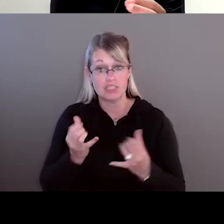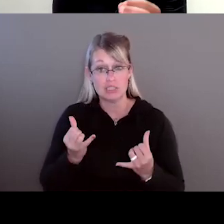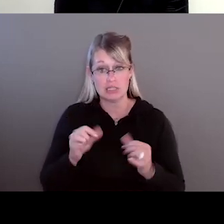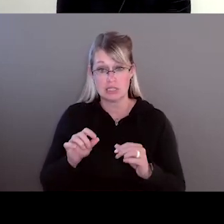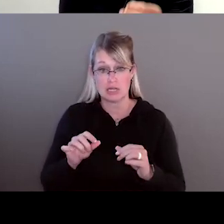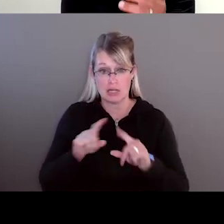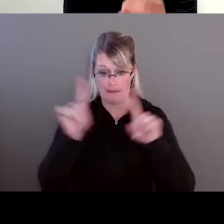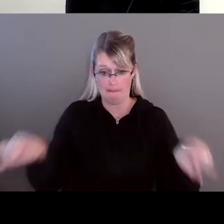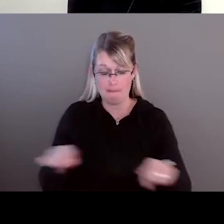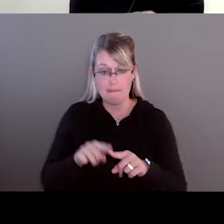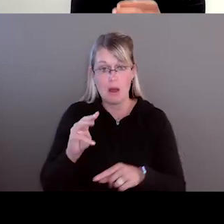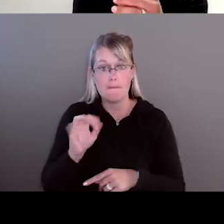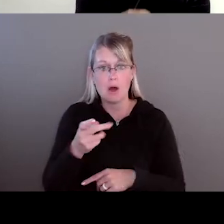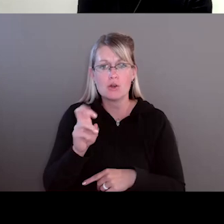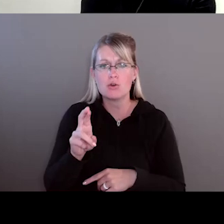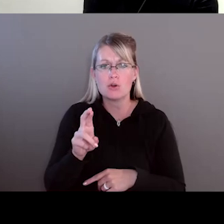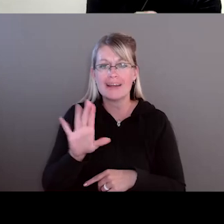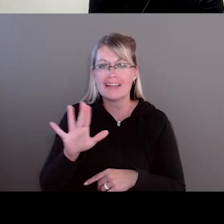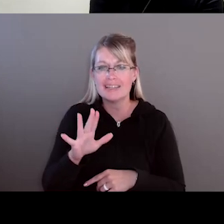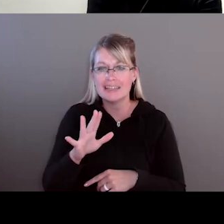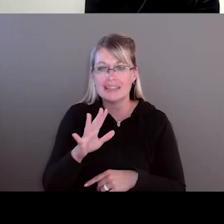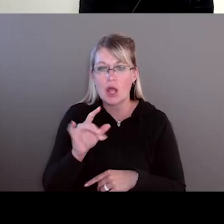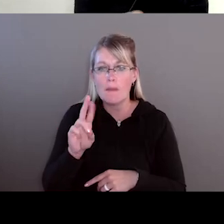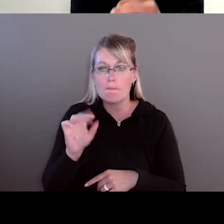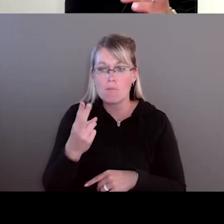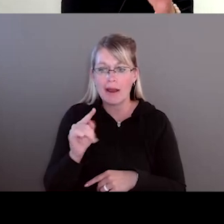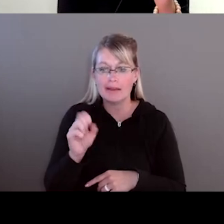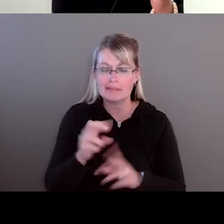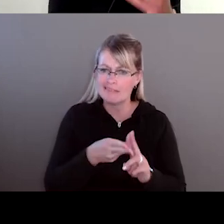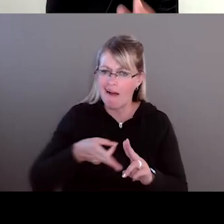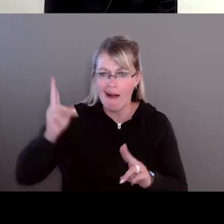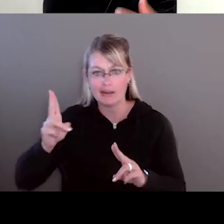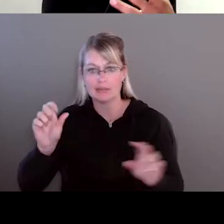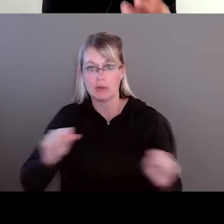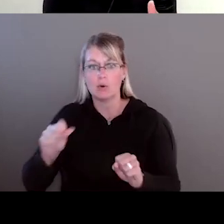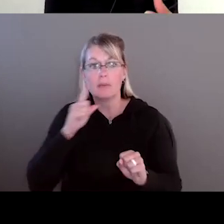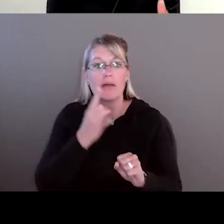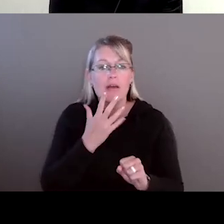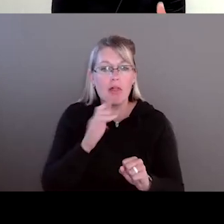the brightness cranked up as high as it could go and because the color or the shade of gray